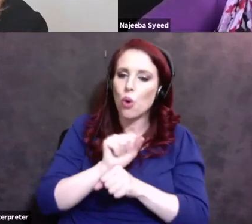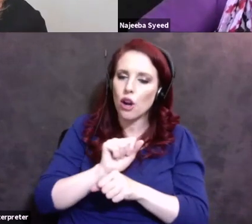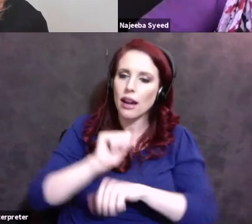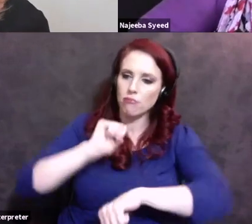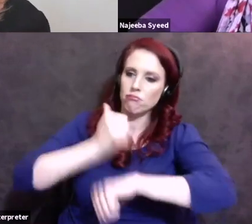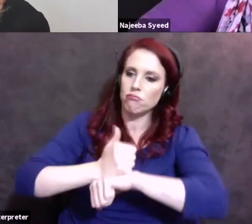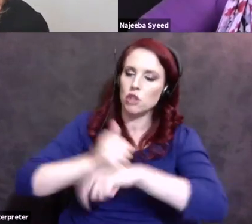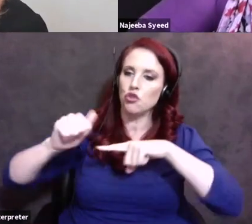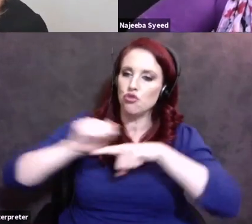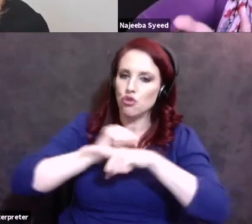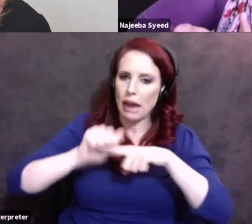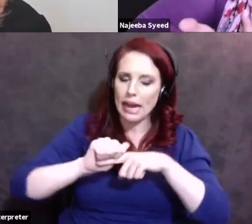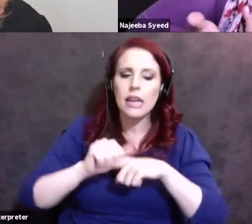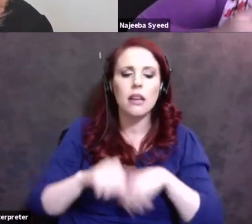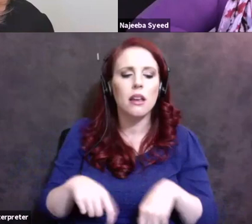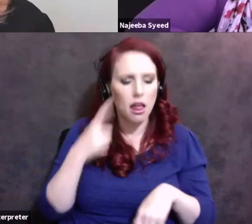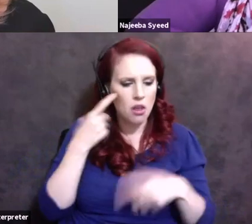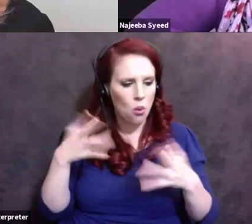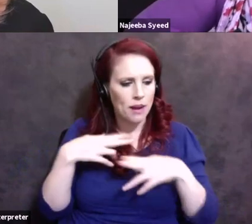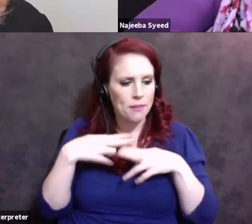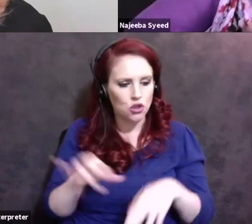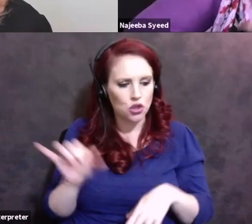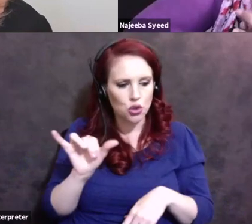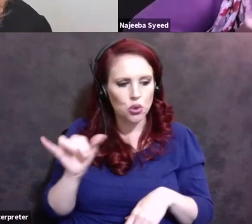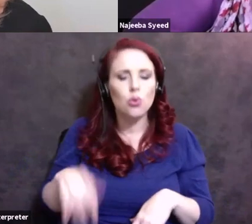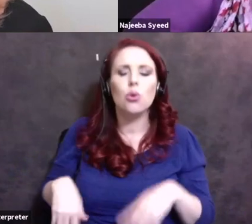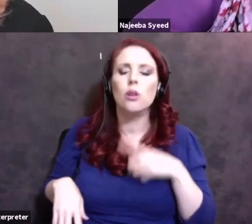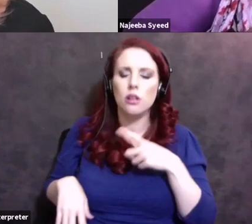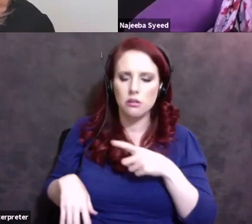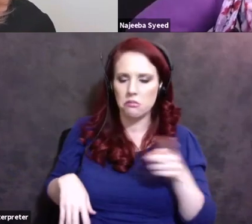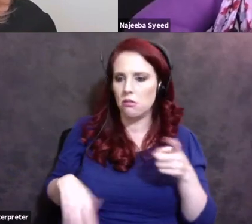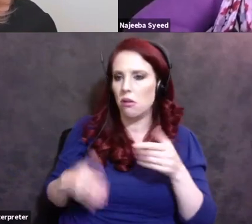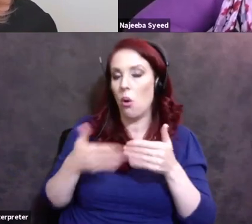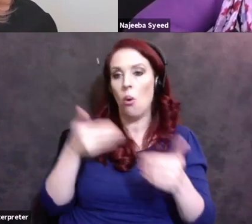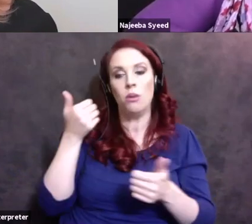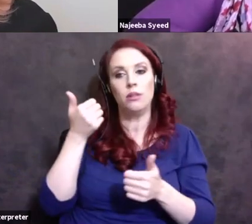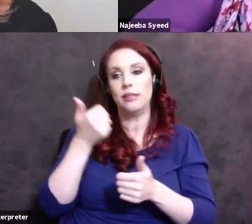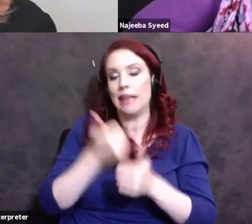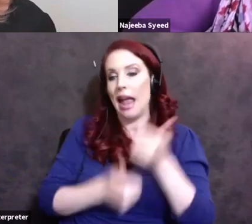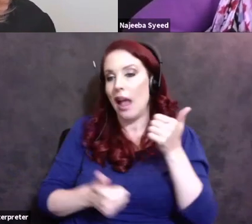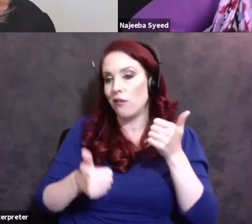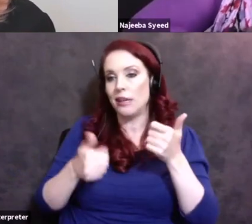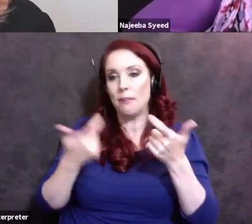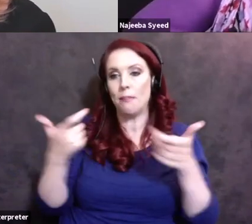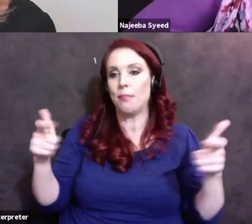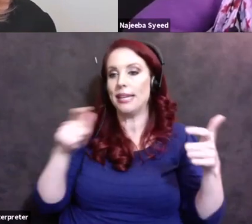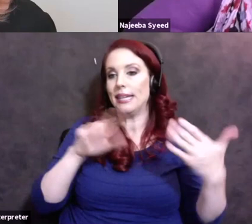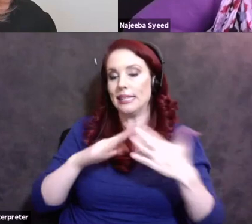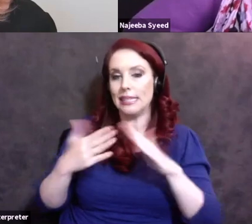They are in almost every major metropolitan area. Muslim speaker bureaus.